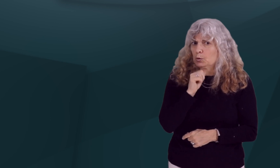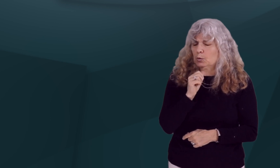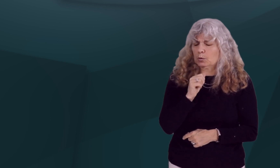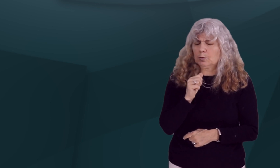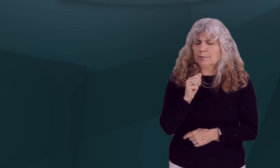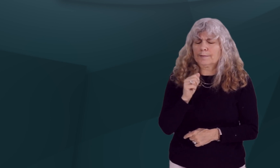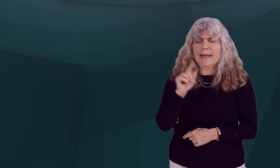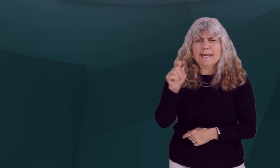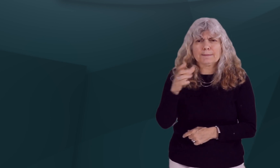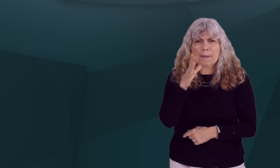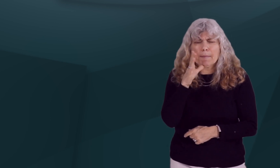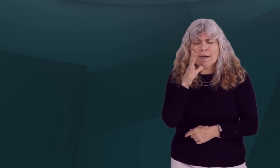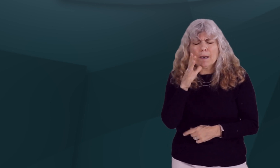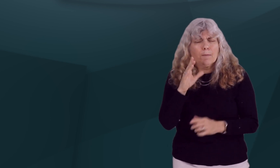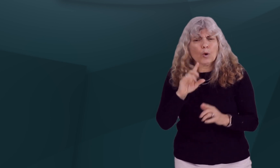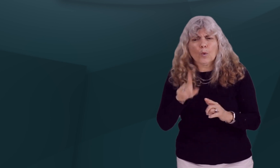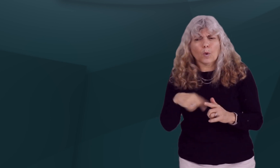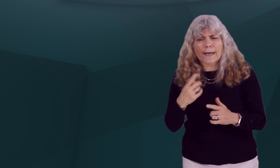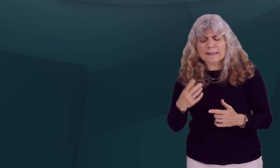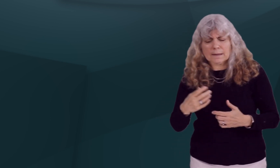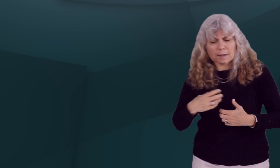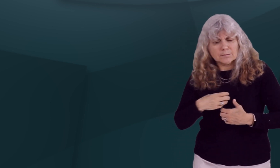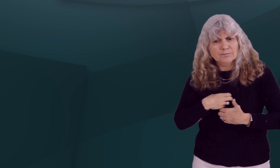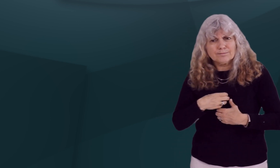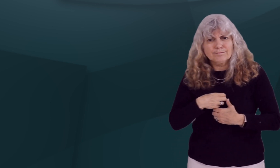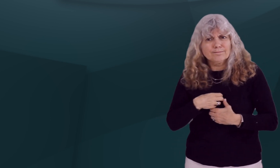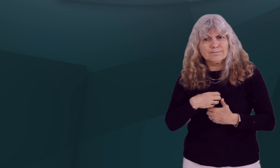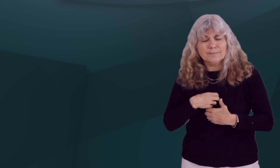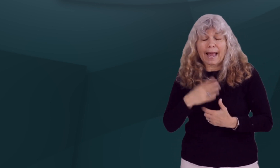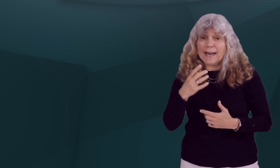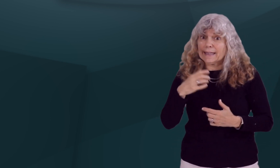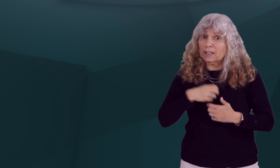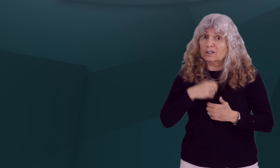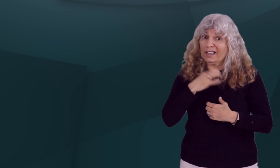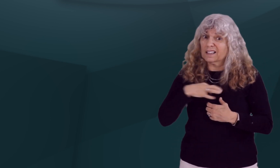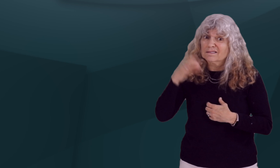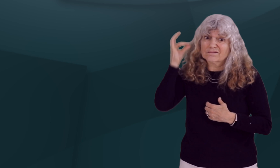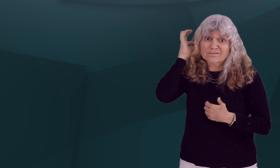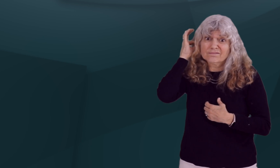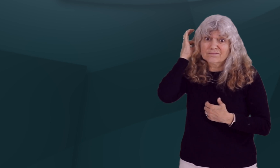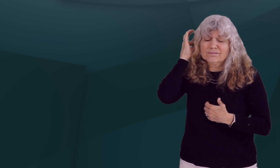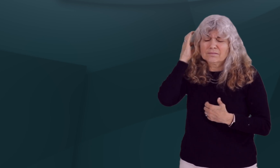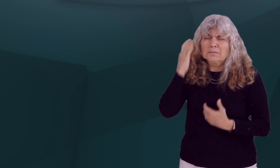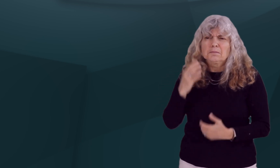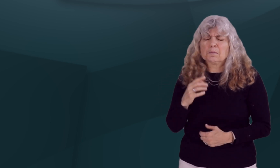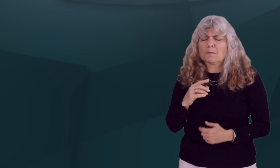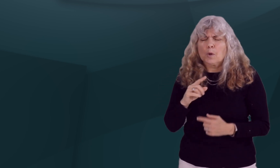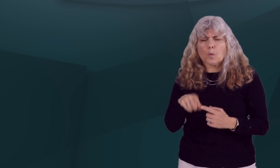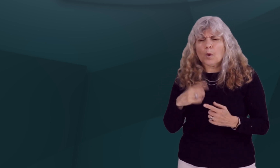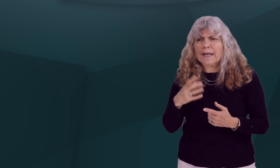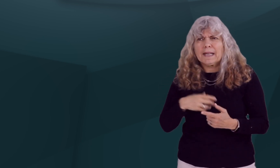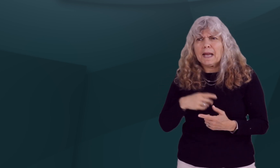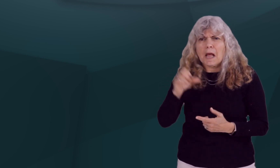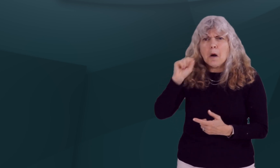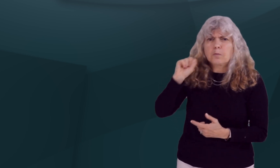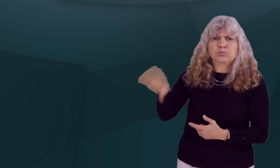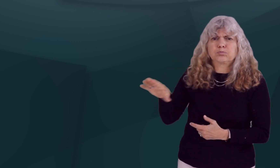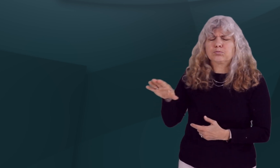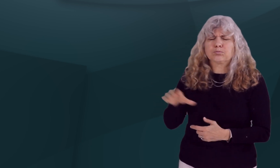It so happened when I was ten years old, I asked my mom when I would get rid of that hearing aid. I said, "When can I throw it away?"